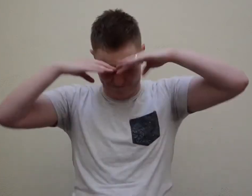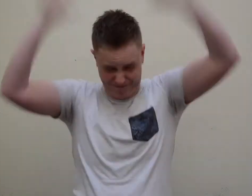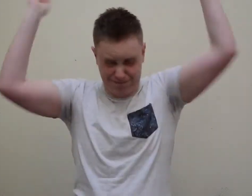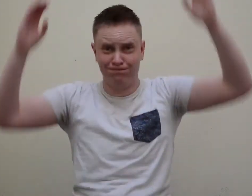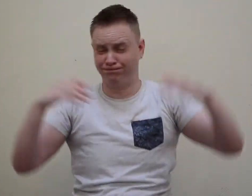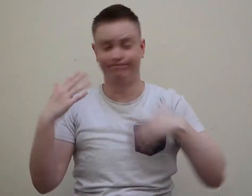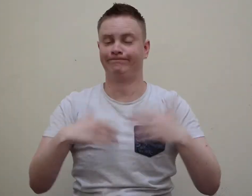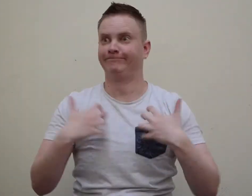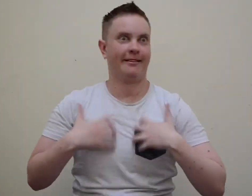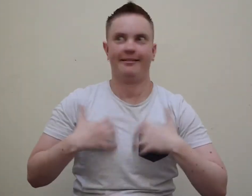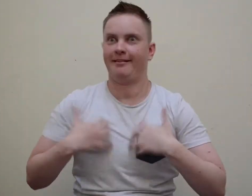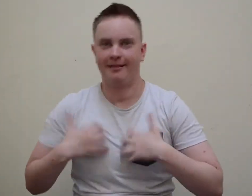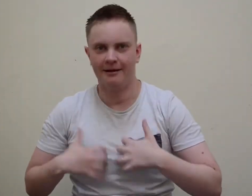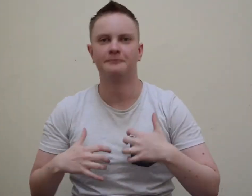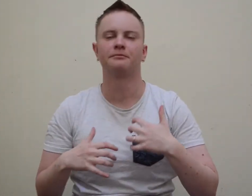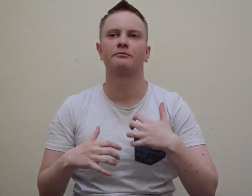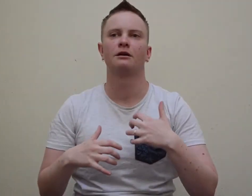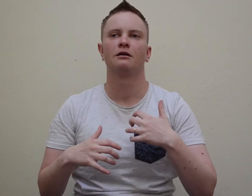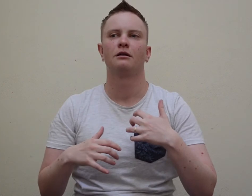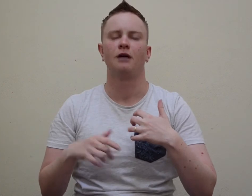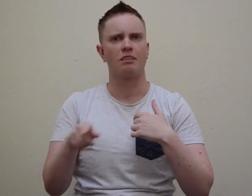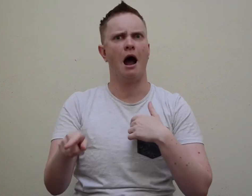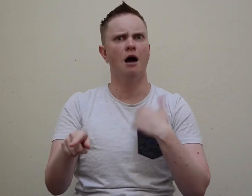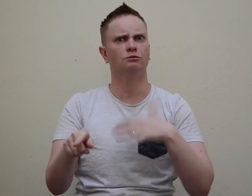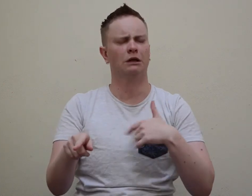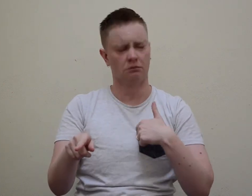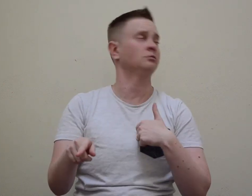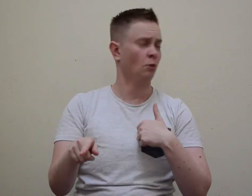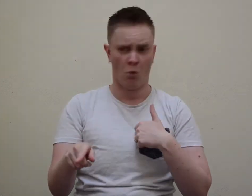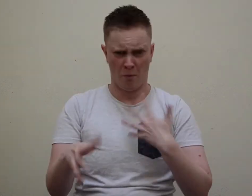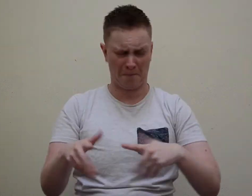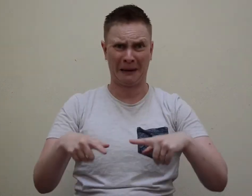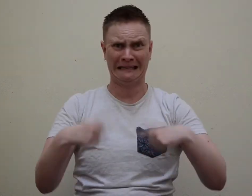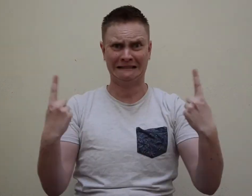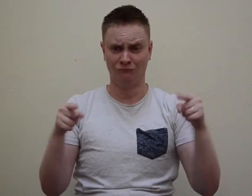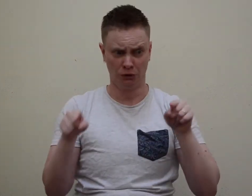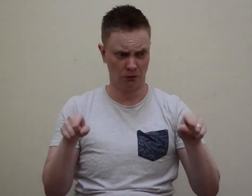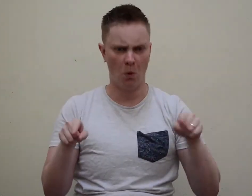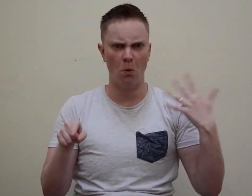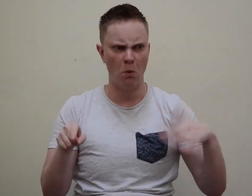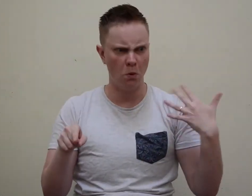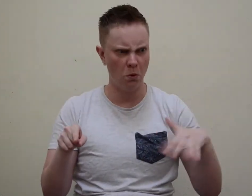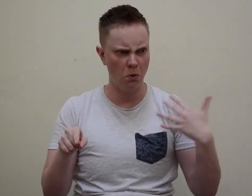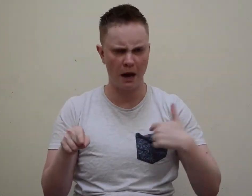and just like lose their mind. They get filled with excitement and energy. And, I realized like,